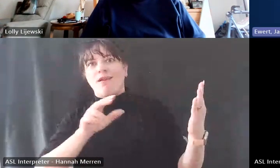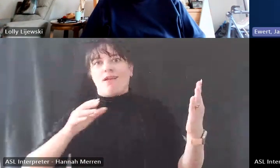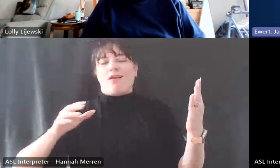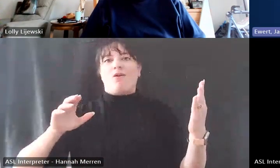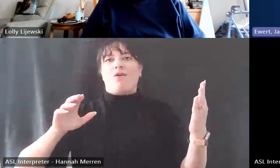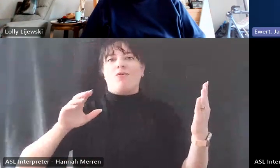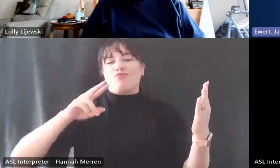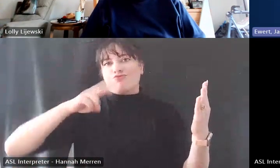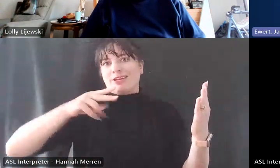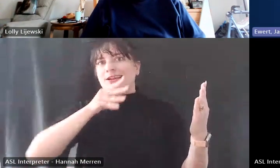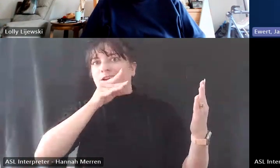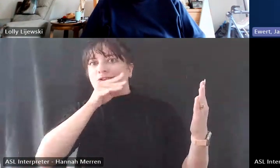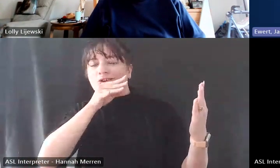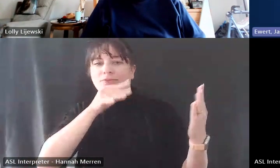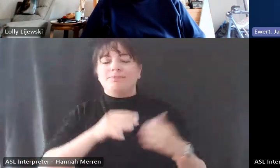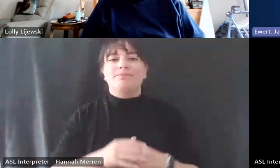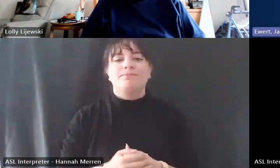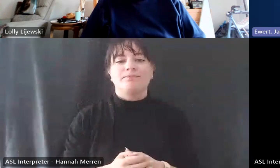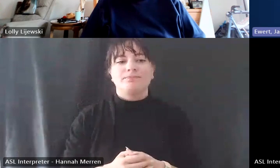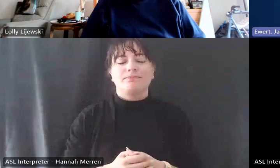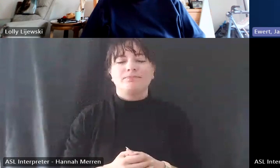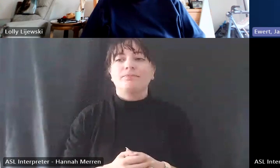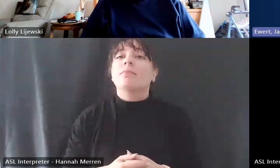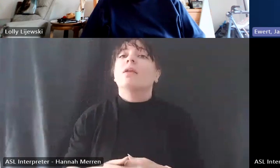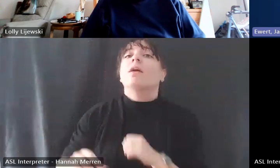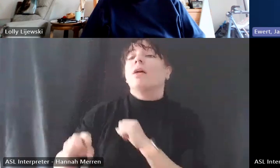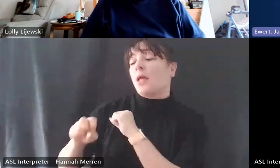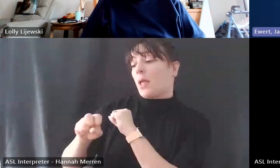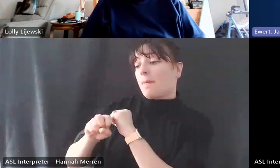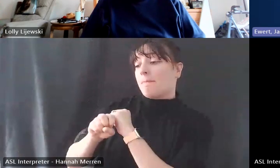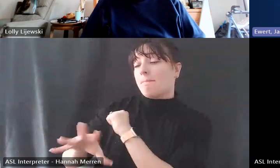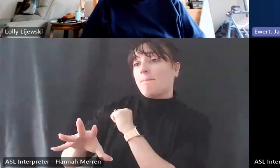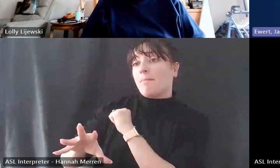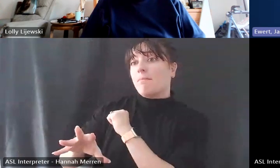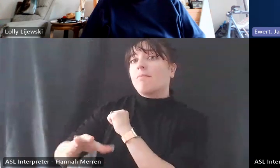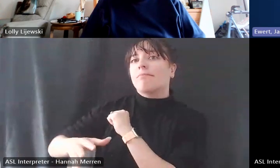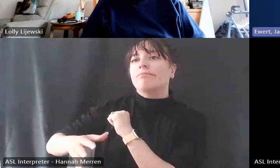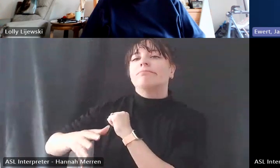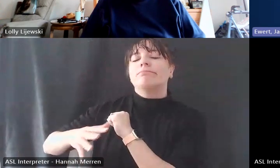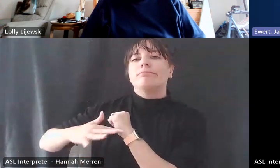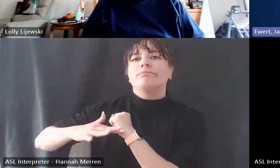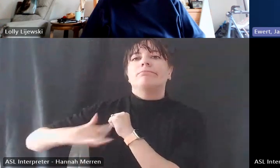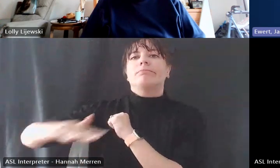The pollution control agency has a new application for cumulative impacts.